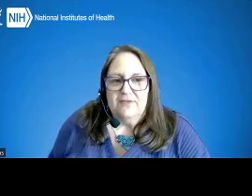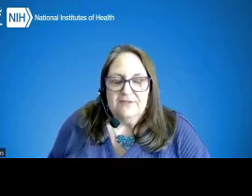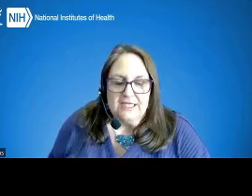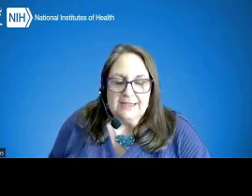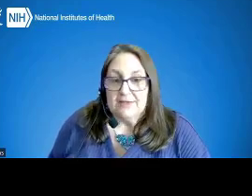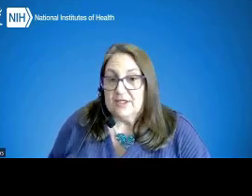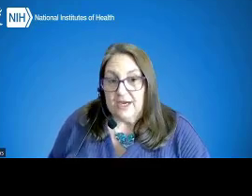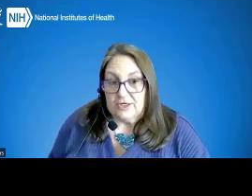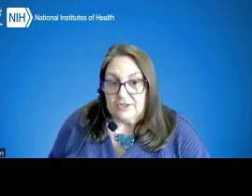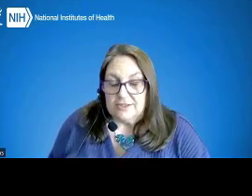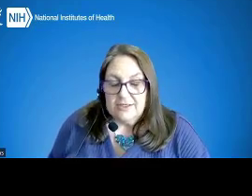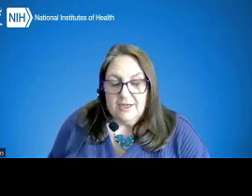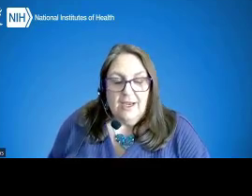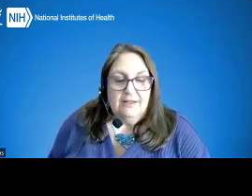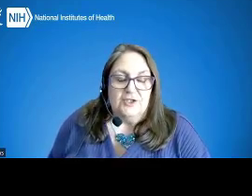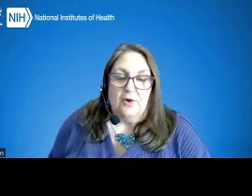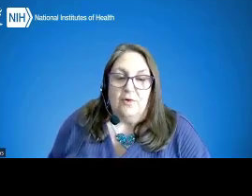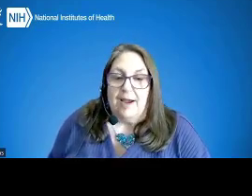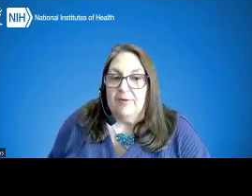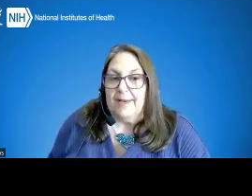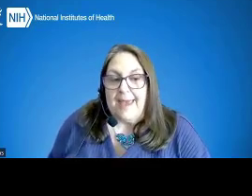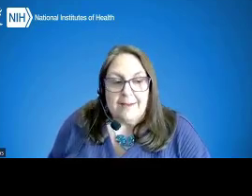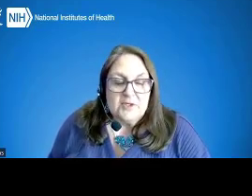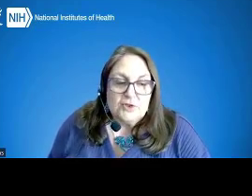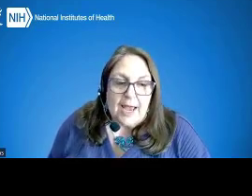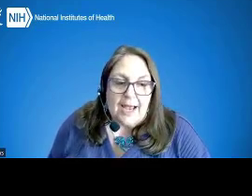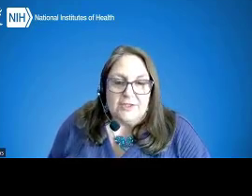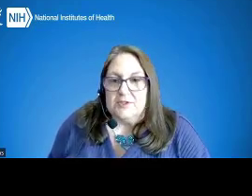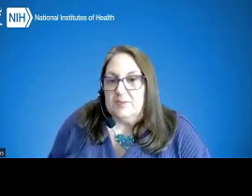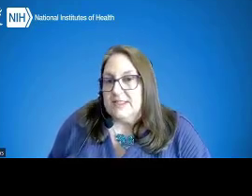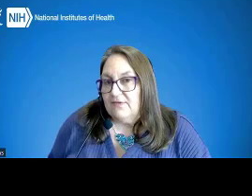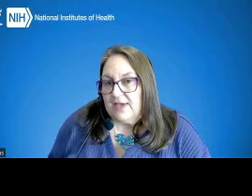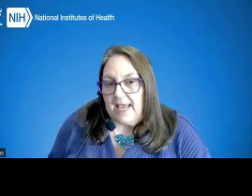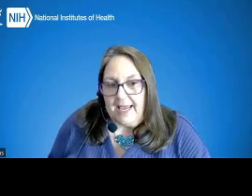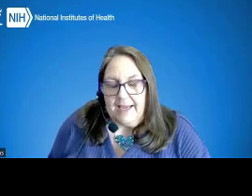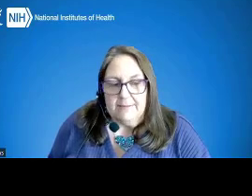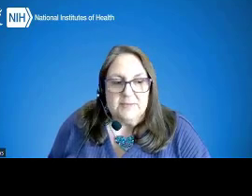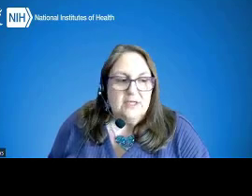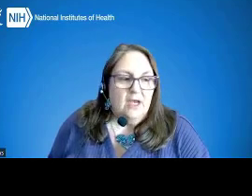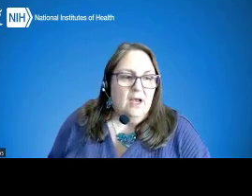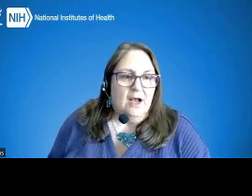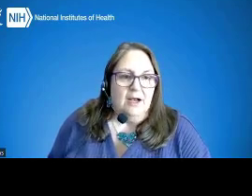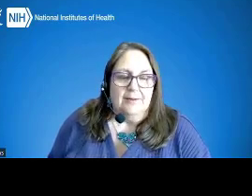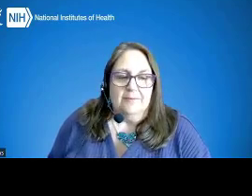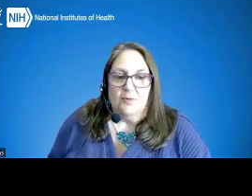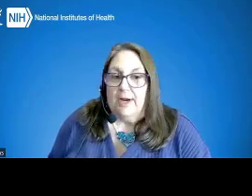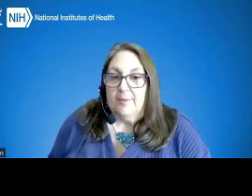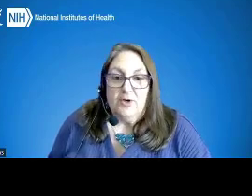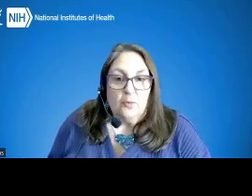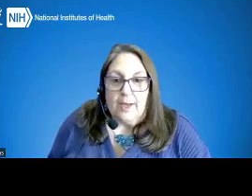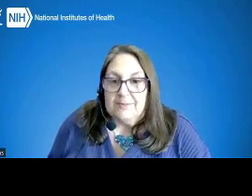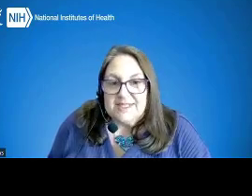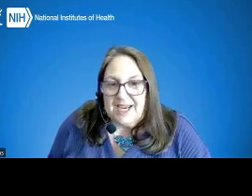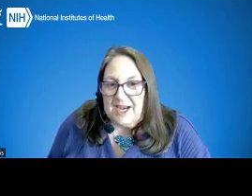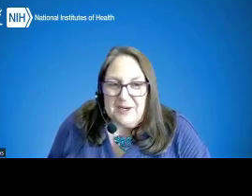15,000 characters that you can grab from an abstract, your specific aims, a write-up on your website,